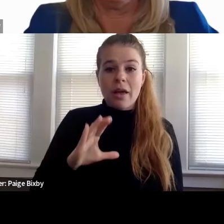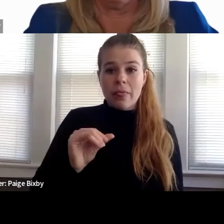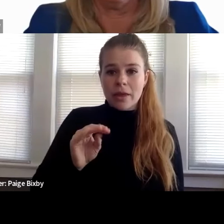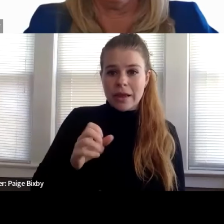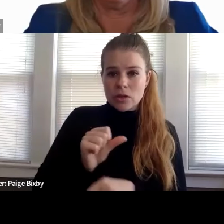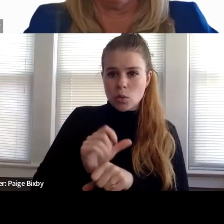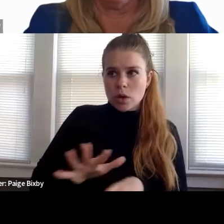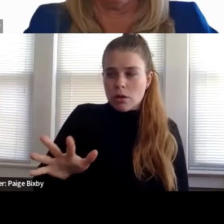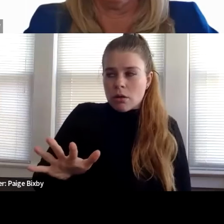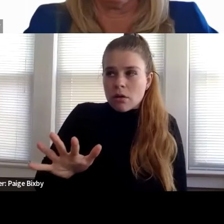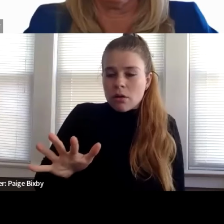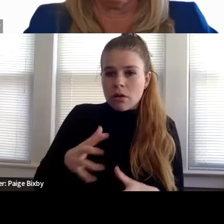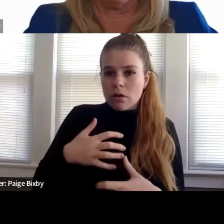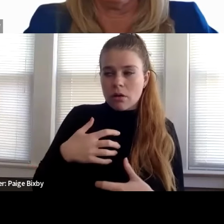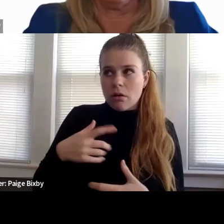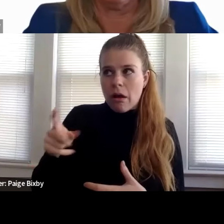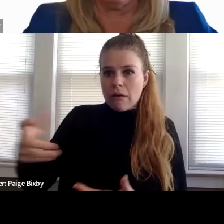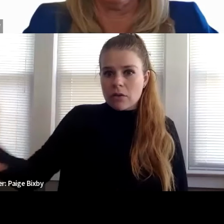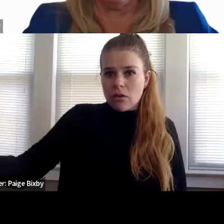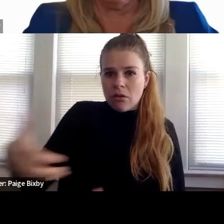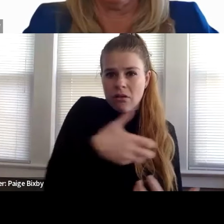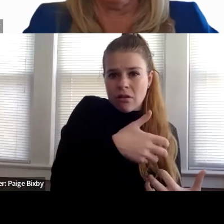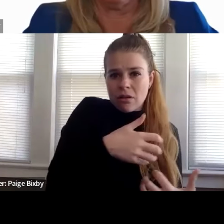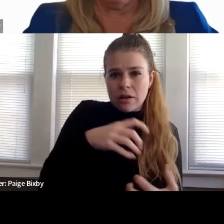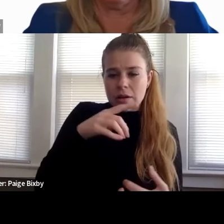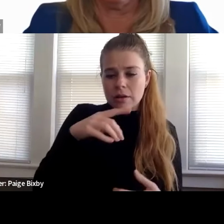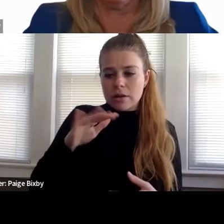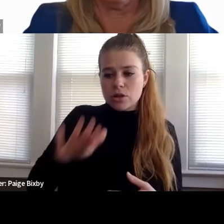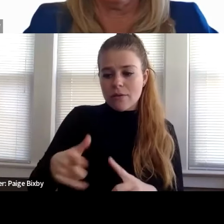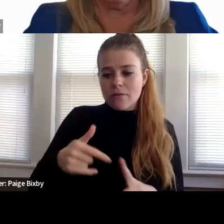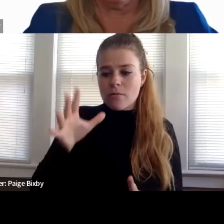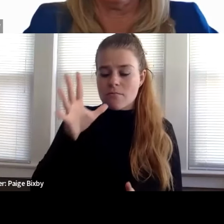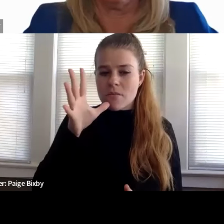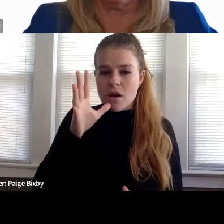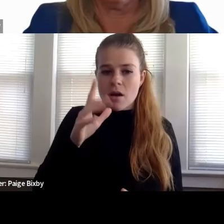of pulling this child away from the mother, and I finally felt it more deeply.